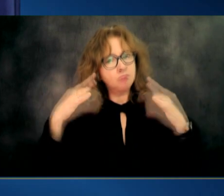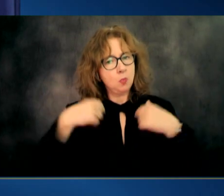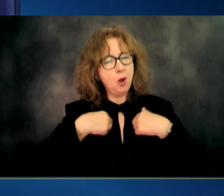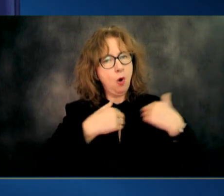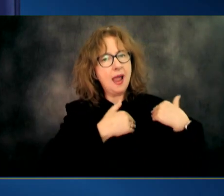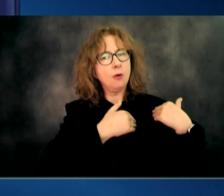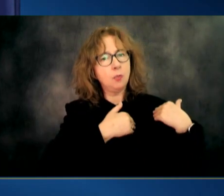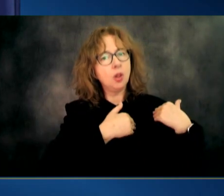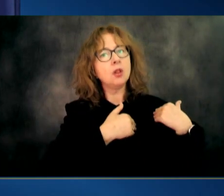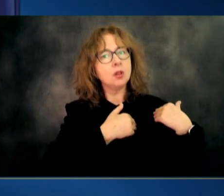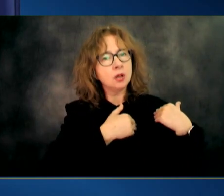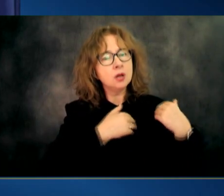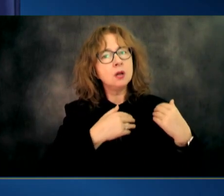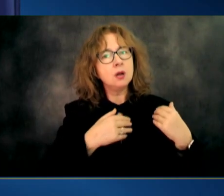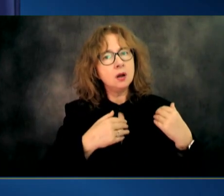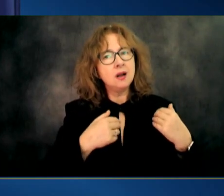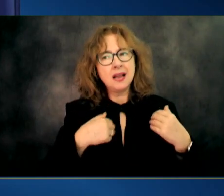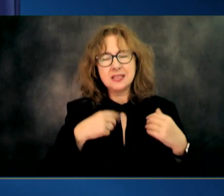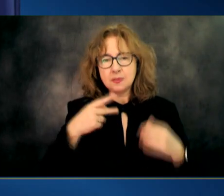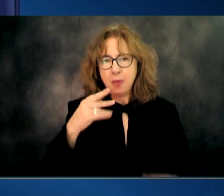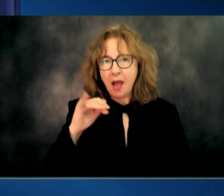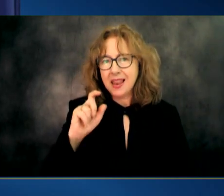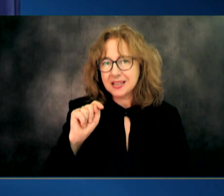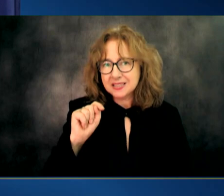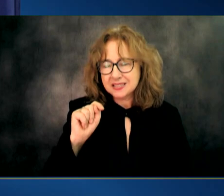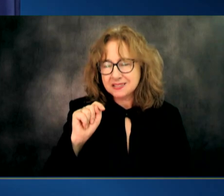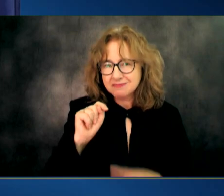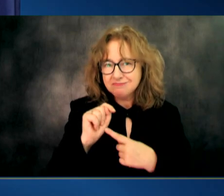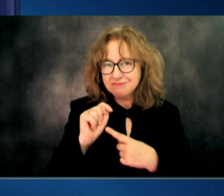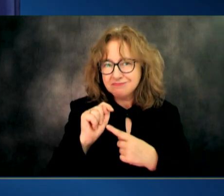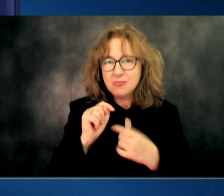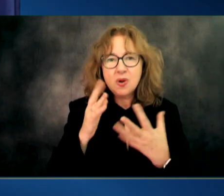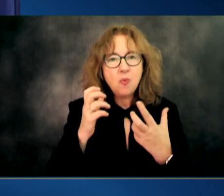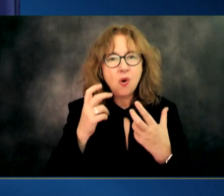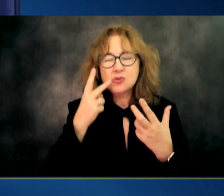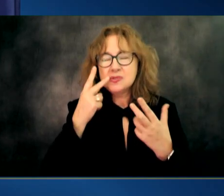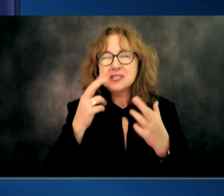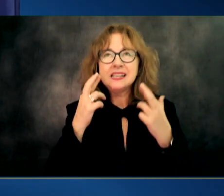This is a pilot, and we would love to see you know, as we said, there's right now six